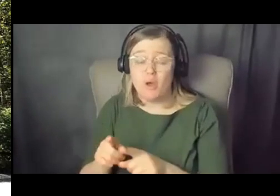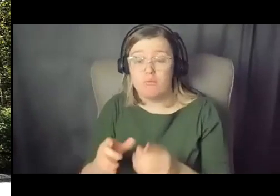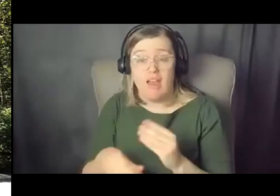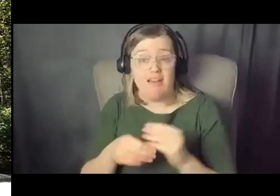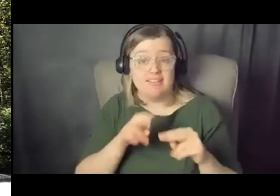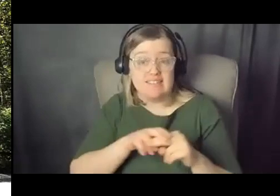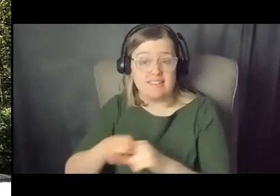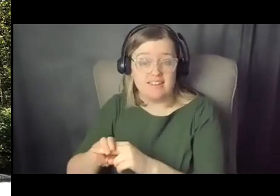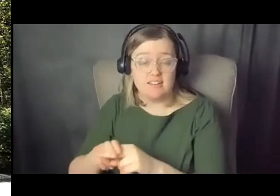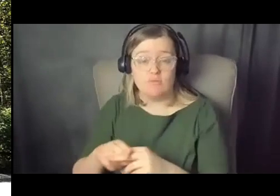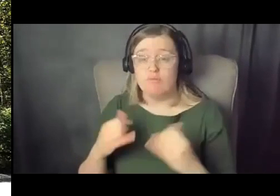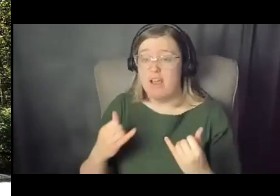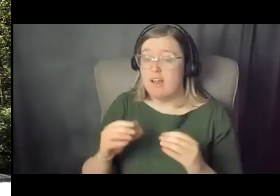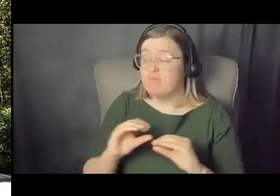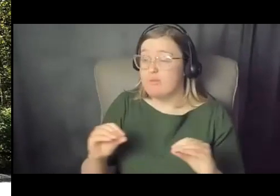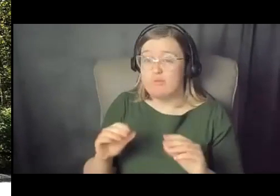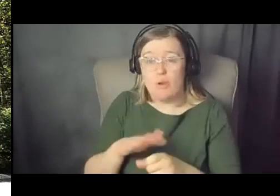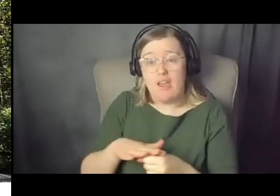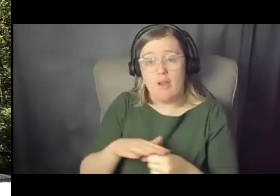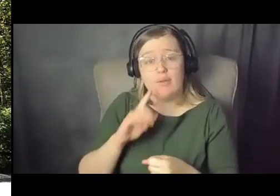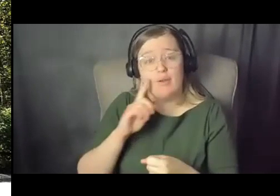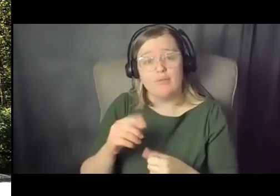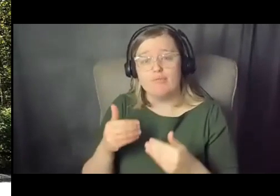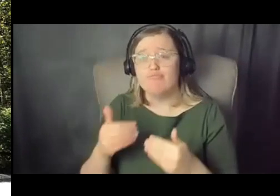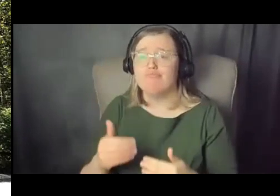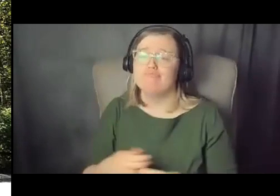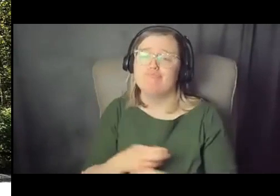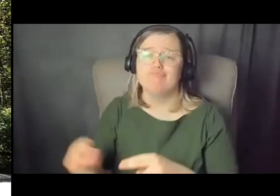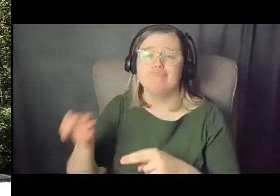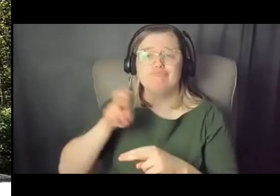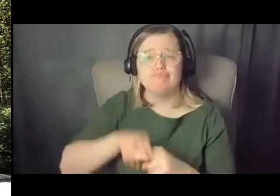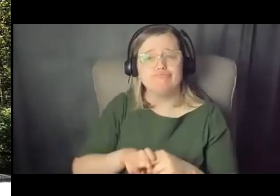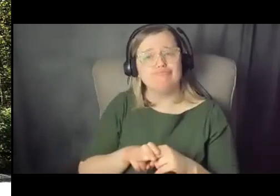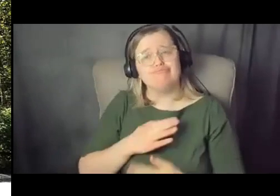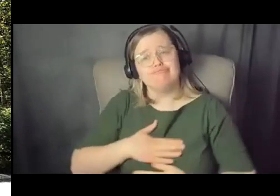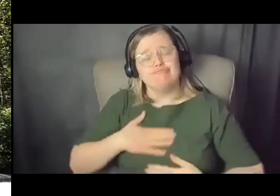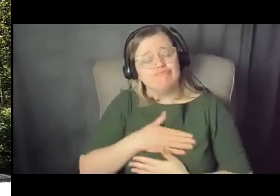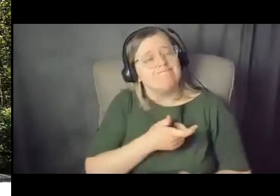there's no place to go and hang out at the trailhead and enjoy the creek and enjoy the birds.